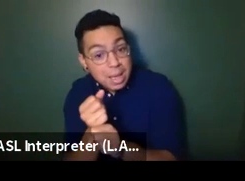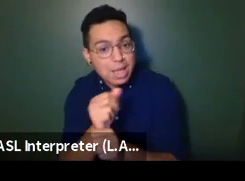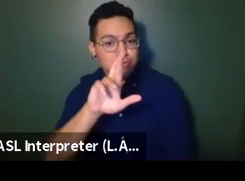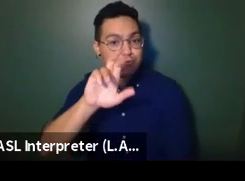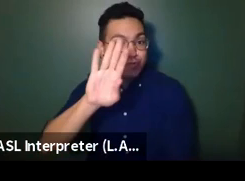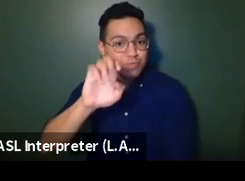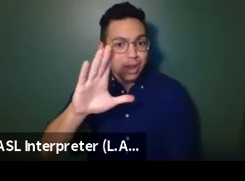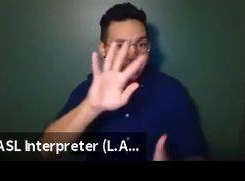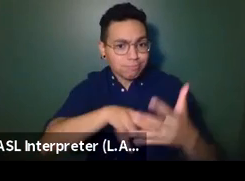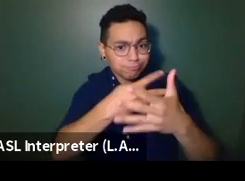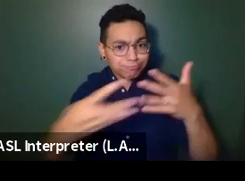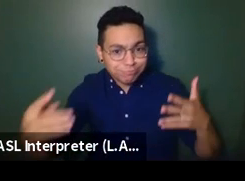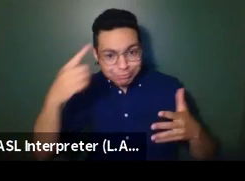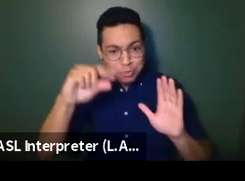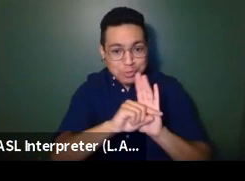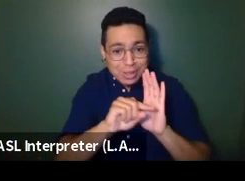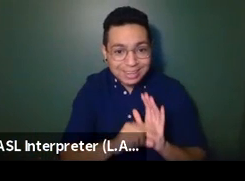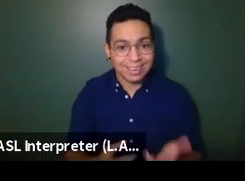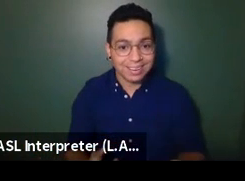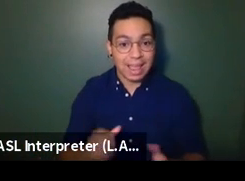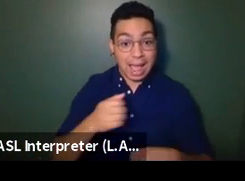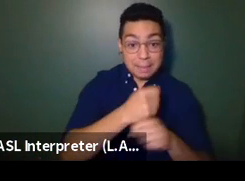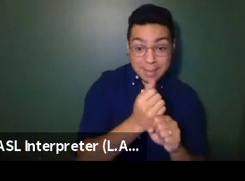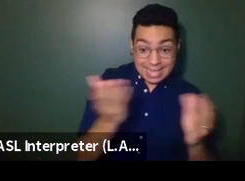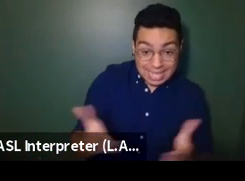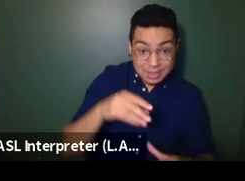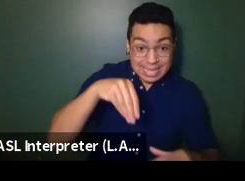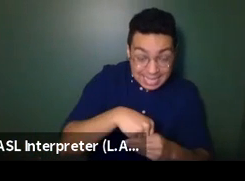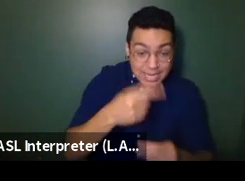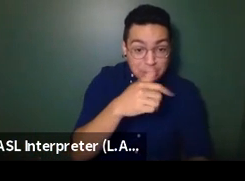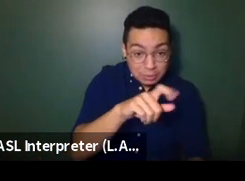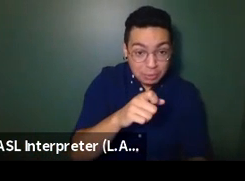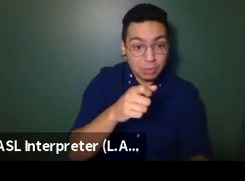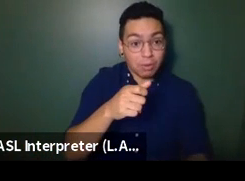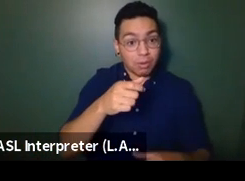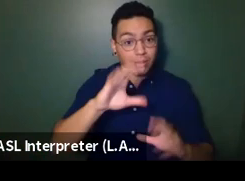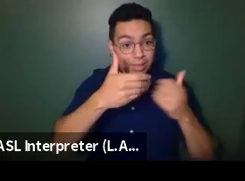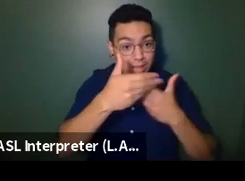Katherine Livick - ESD 112: And I can create it right here or I can reuse one that I've used before.